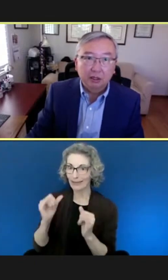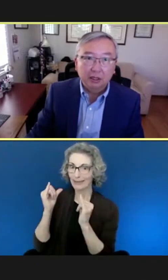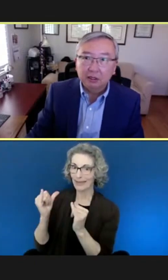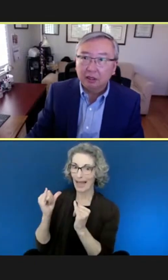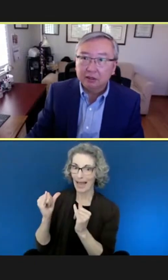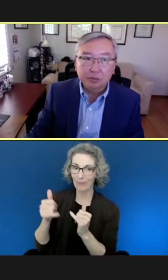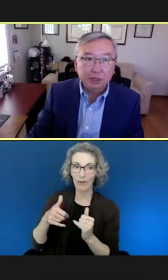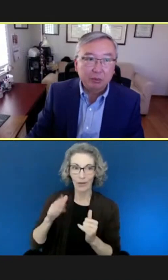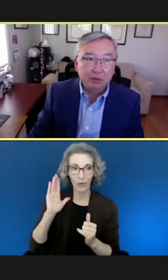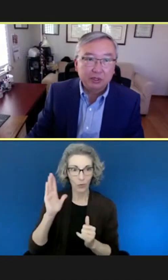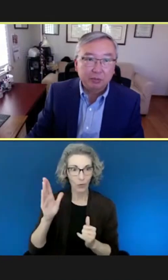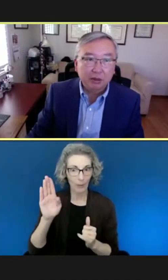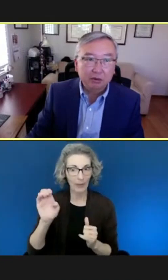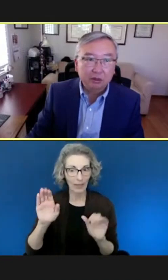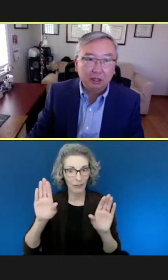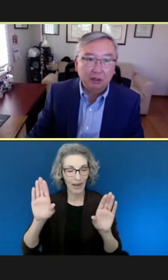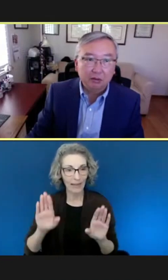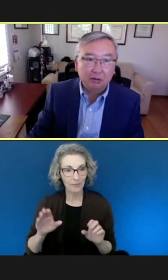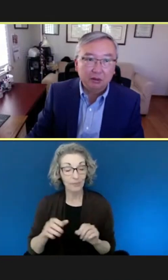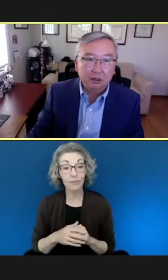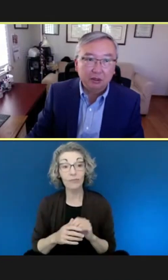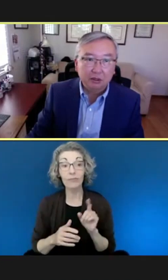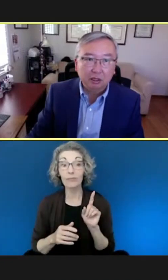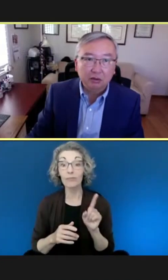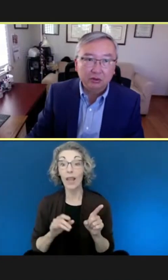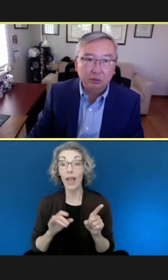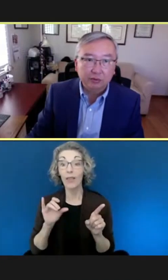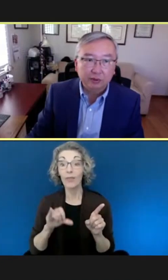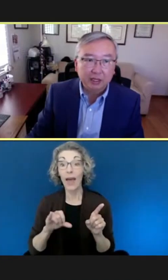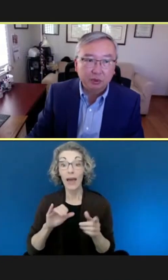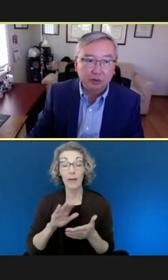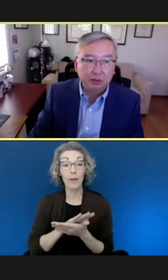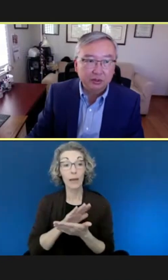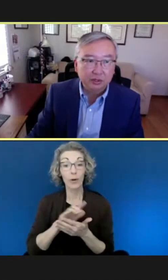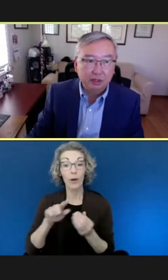And this paper is about doctors with Asperger's.